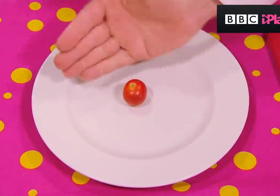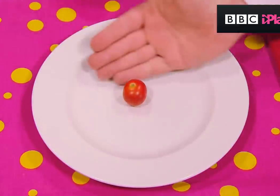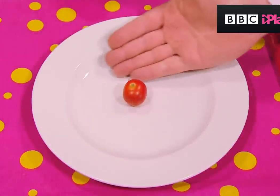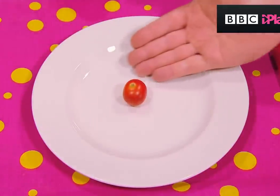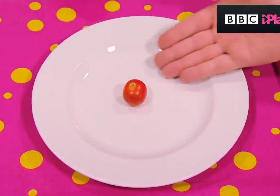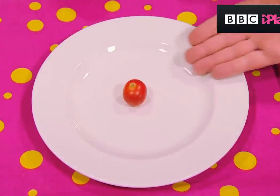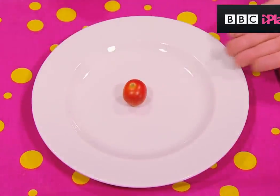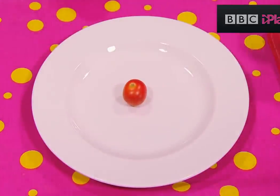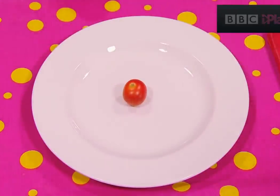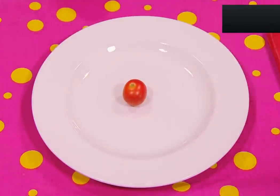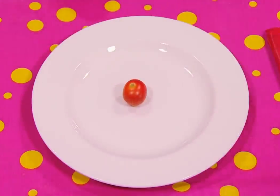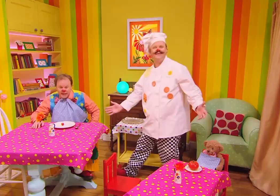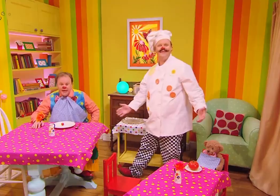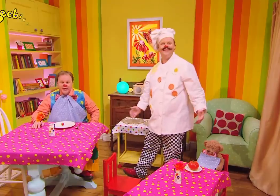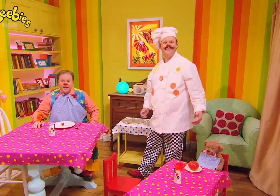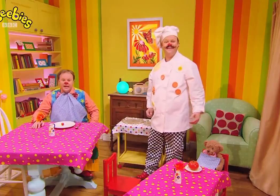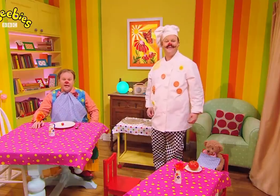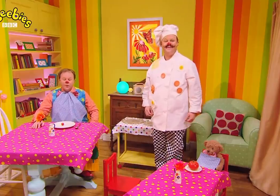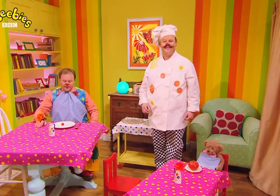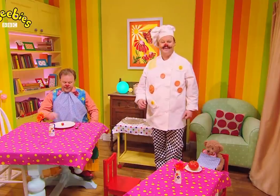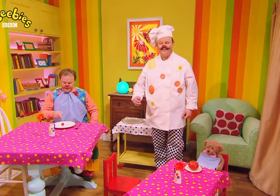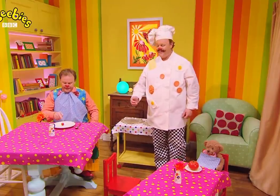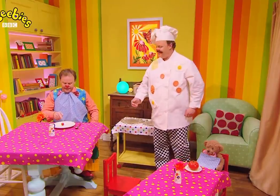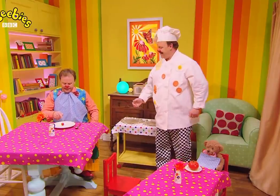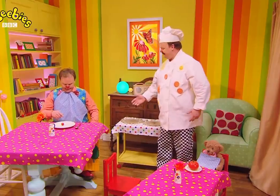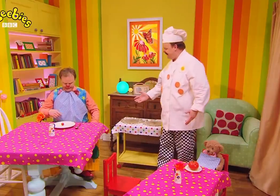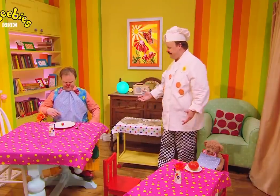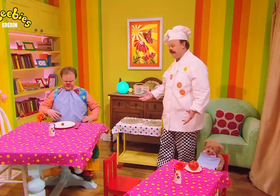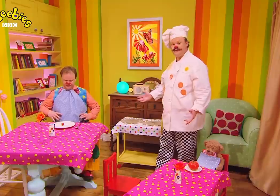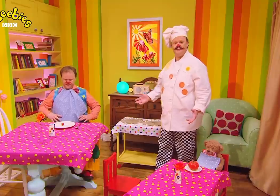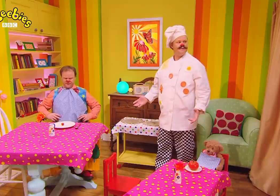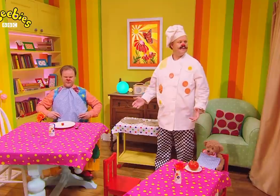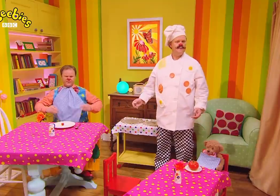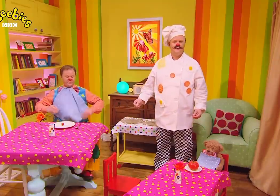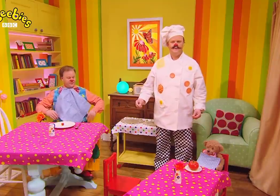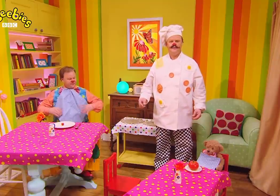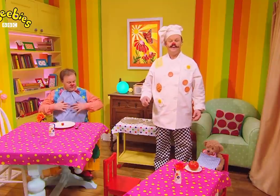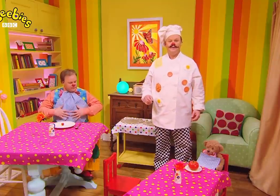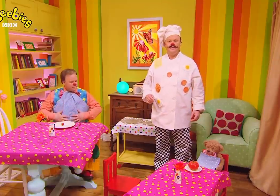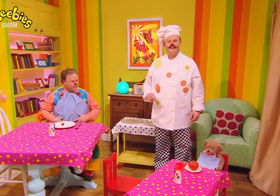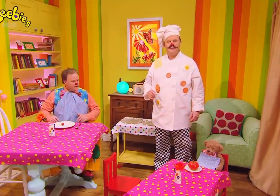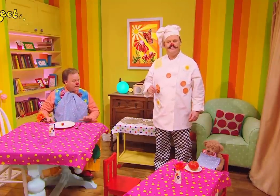voila i think you've got mixed up again chef tumble tumble ted's tomato is too